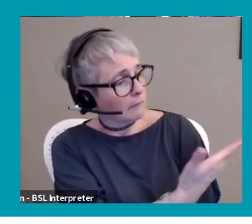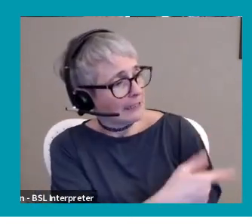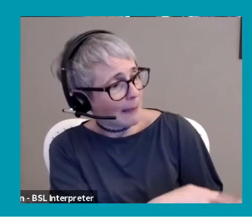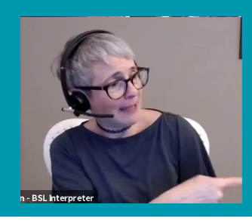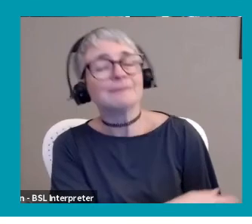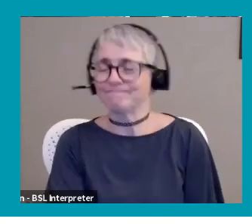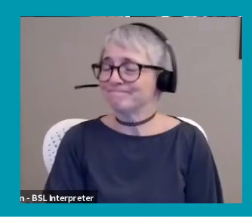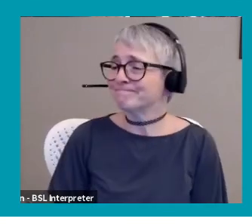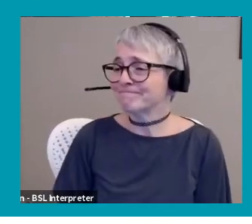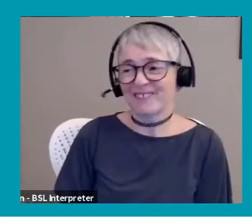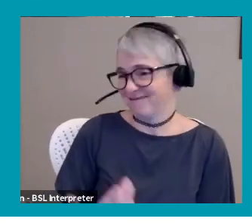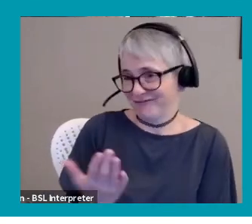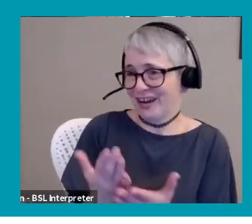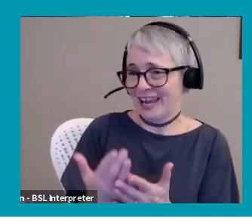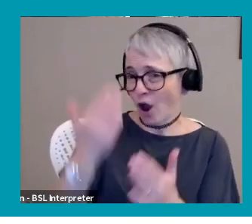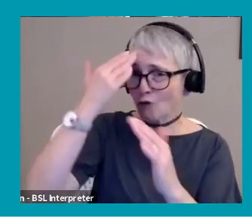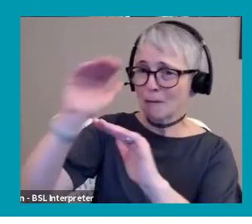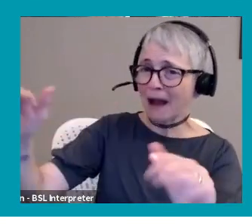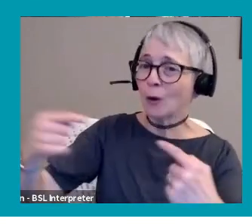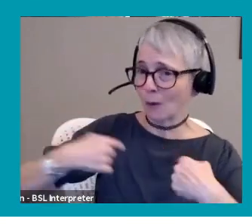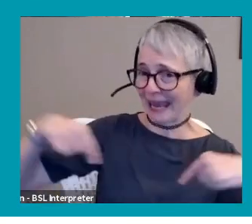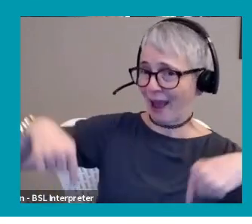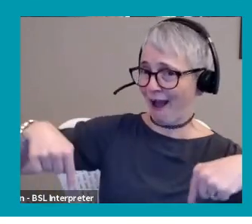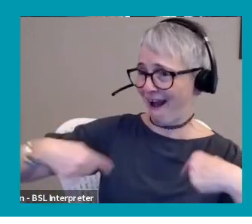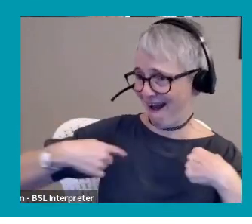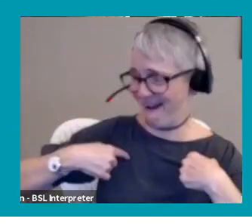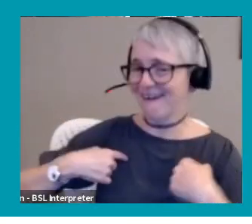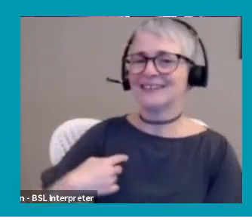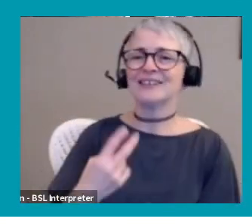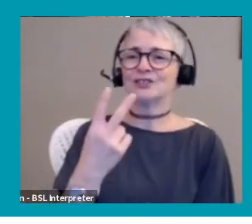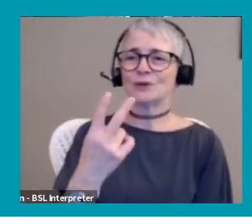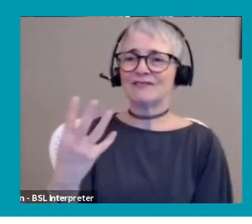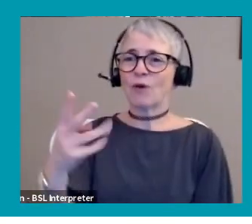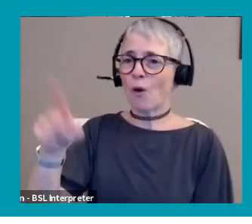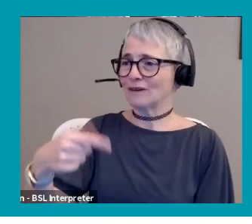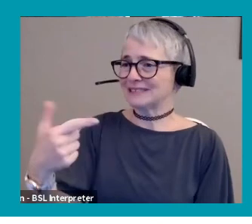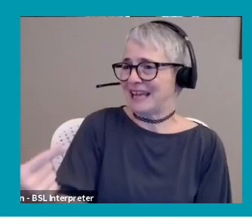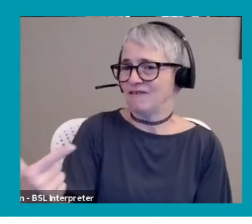we're here we're the Evenbreak Career Hive, 24/7 access to hundreds of career planning resources